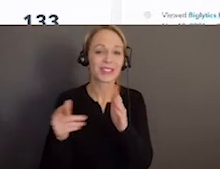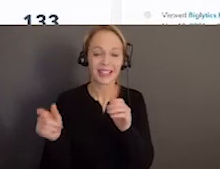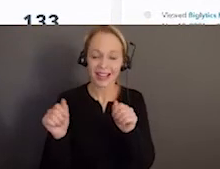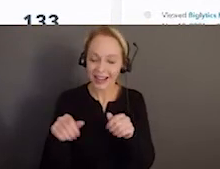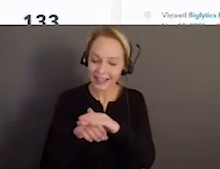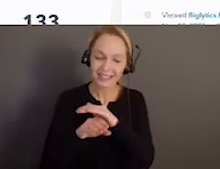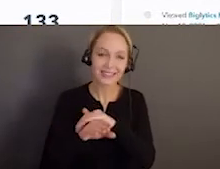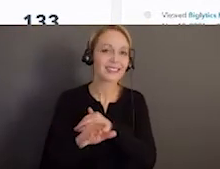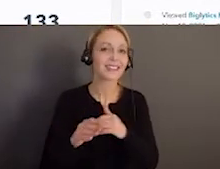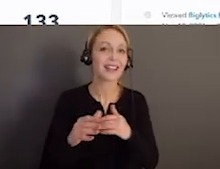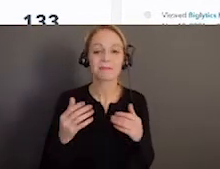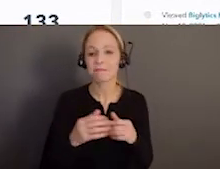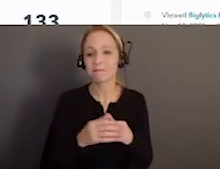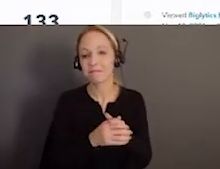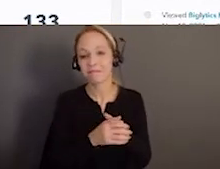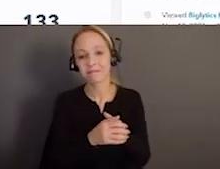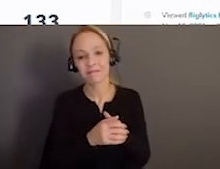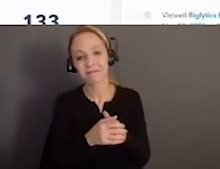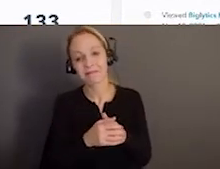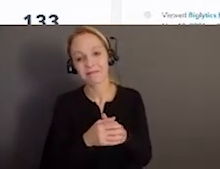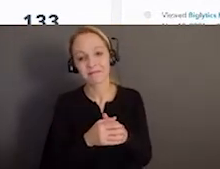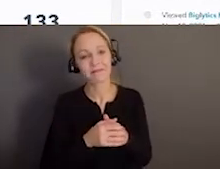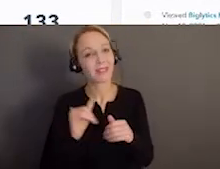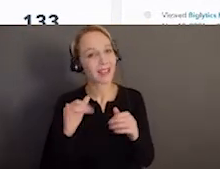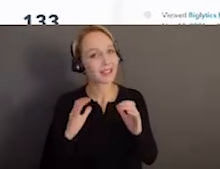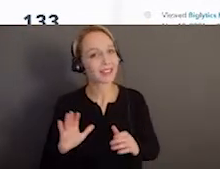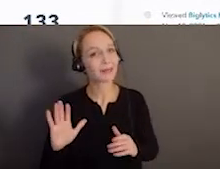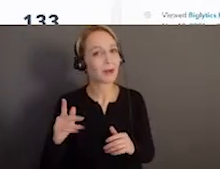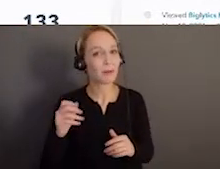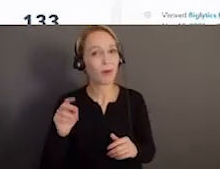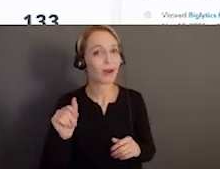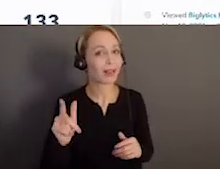CAN ACCESS THE CUSTOMER PORTAL. OKAY.